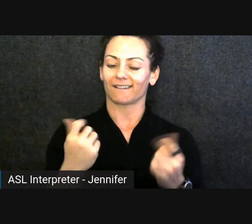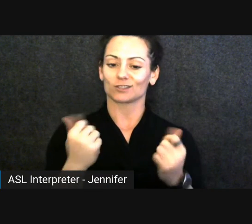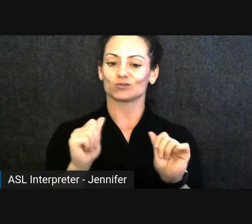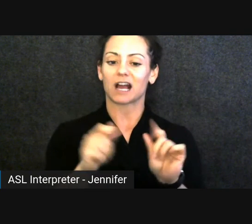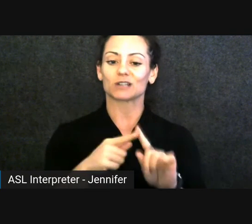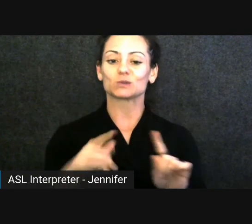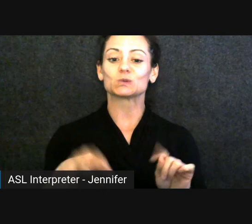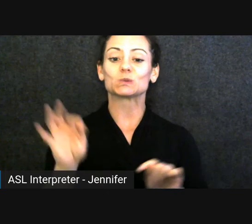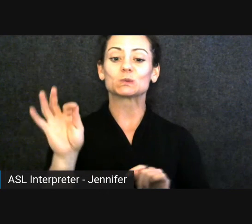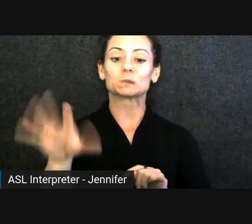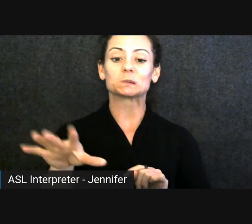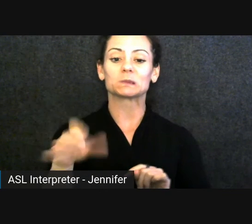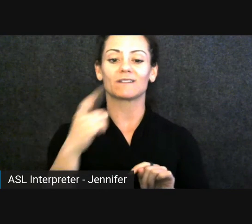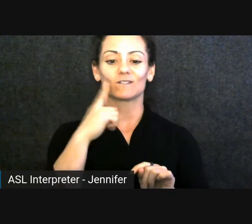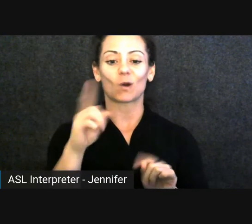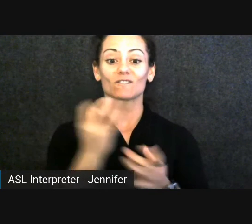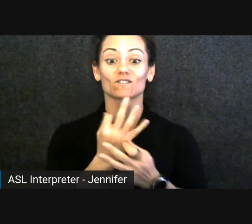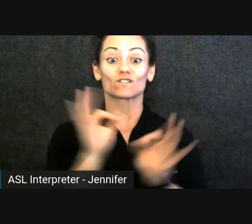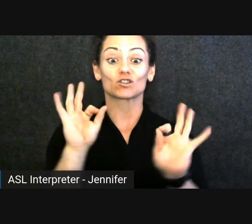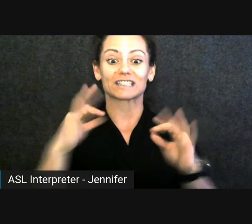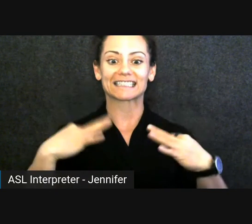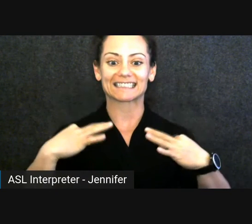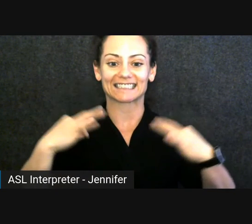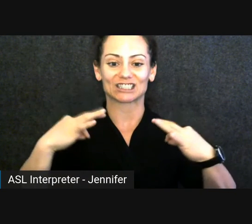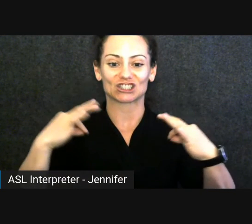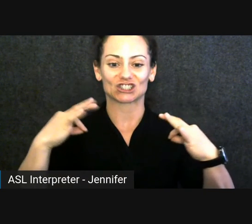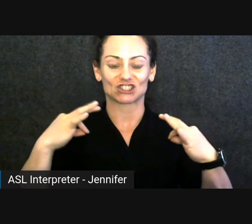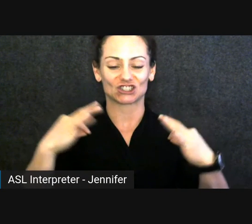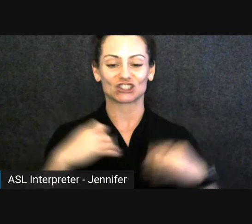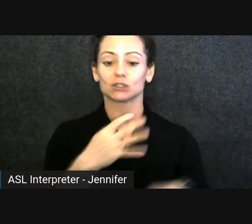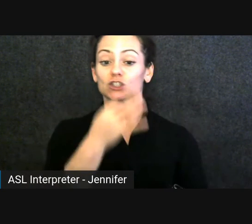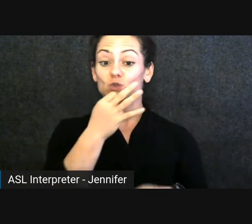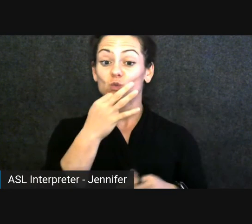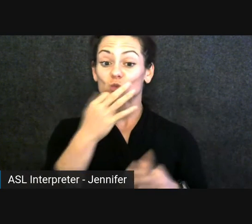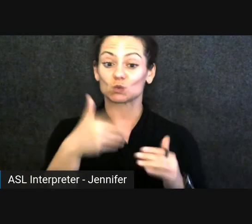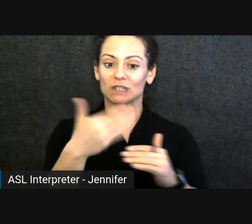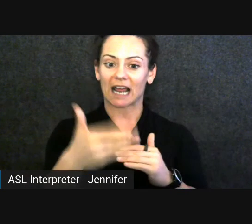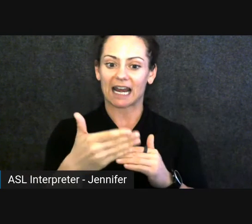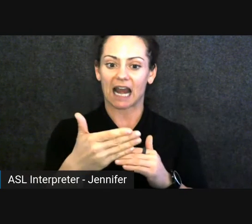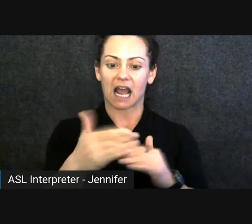Please stay tuned for our Lightning Talks: Round 2 coming up next